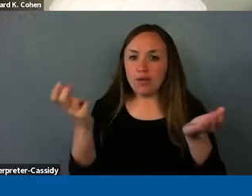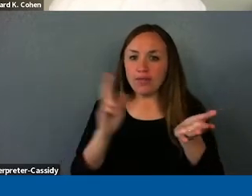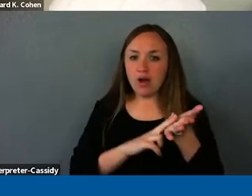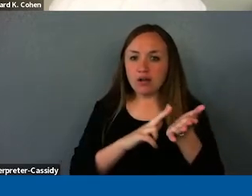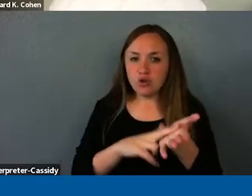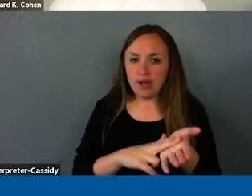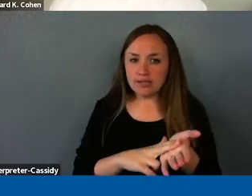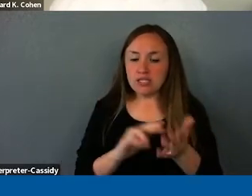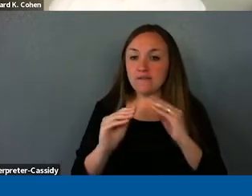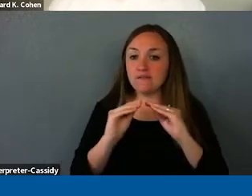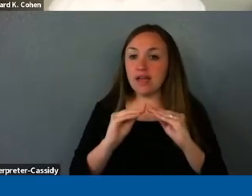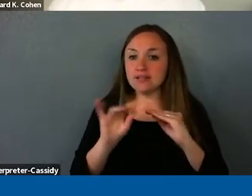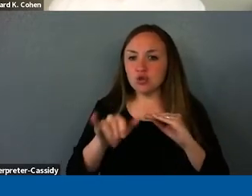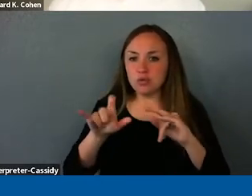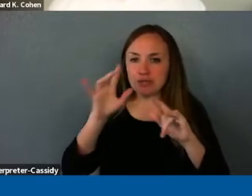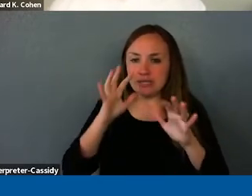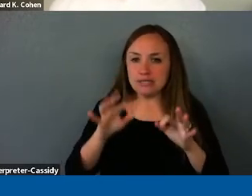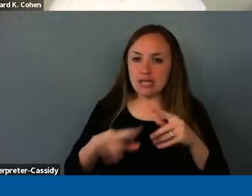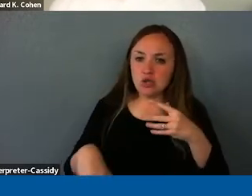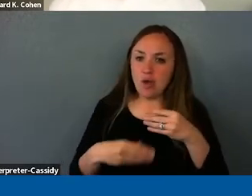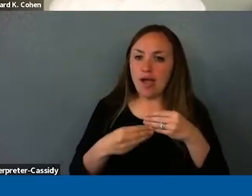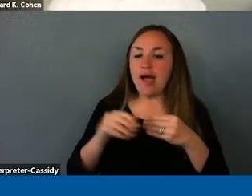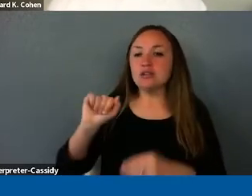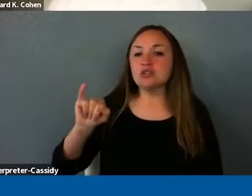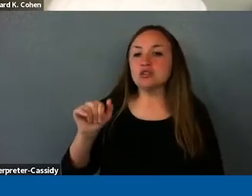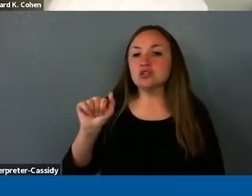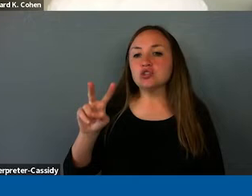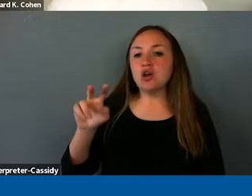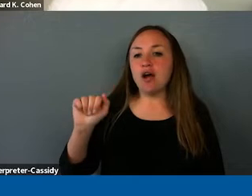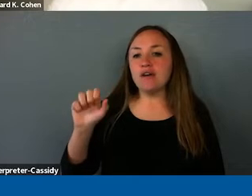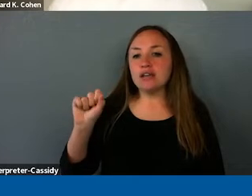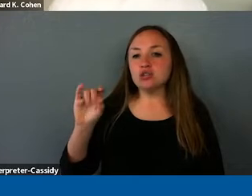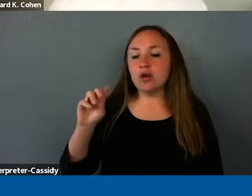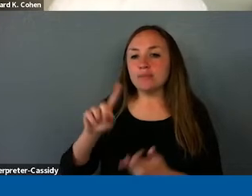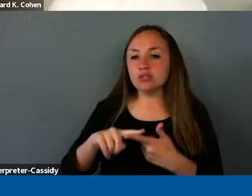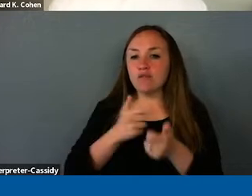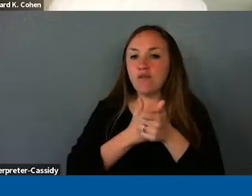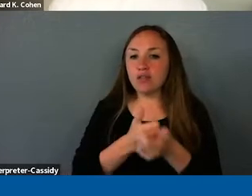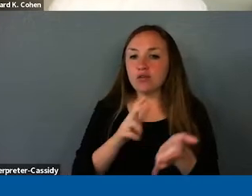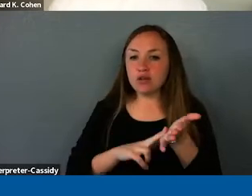So to fix this, you decide to add additional JavaScript to restore the contract. And now technically, the assistive technology